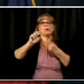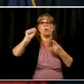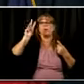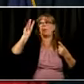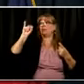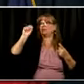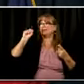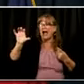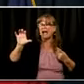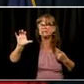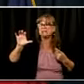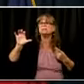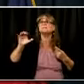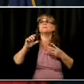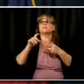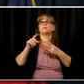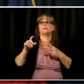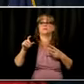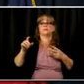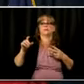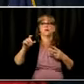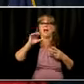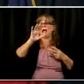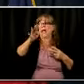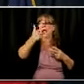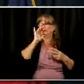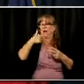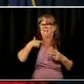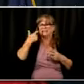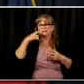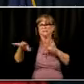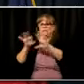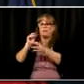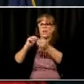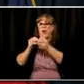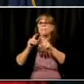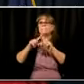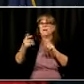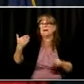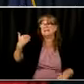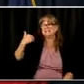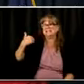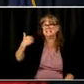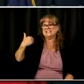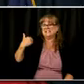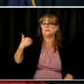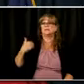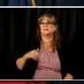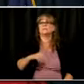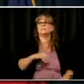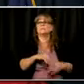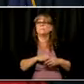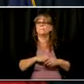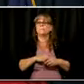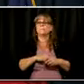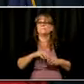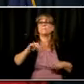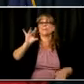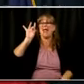i don't have the recent numbers from colorado but last i saw we were in the 80s and i hope that we can continue that and keep it up